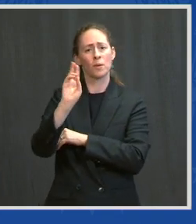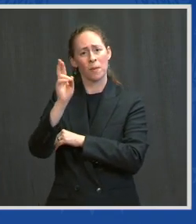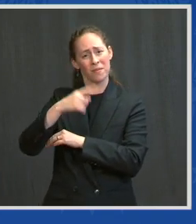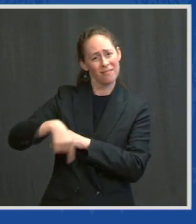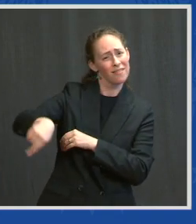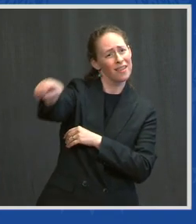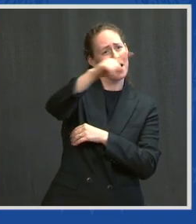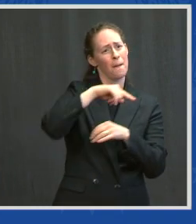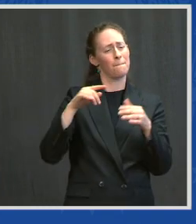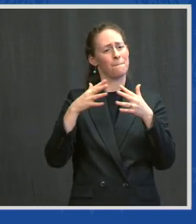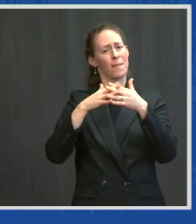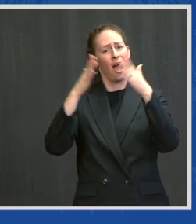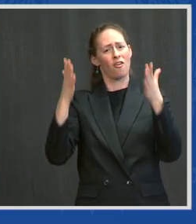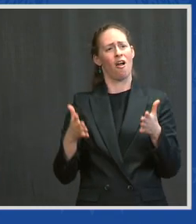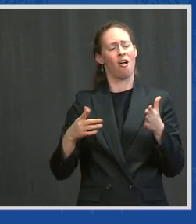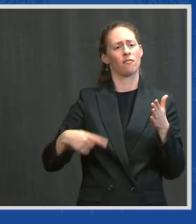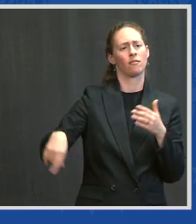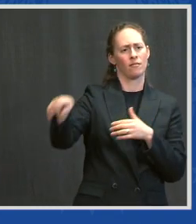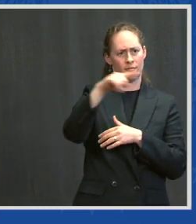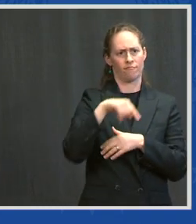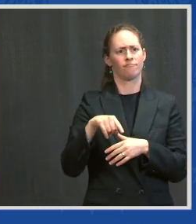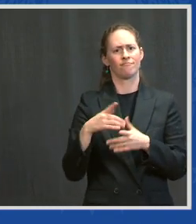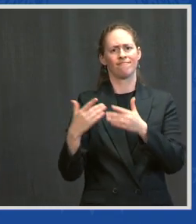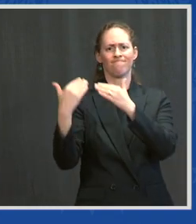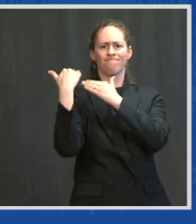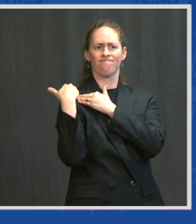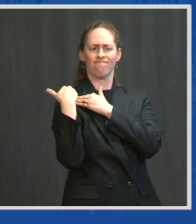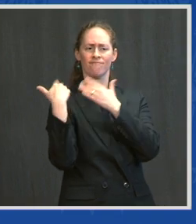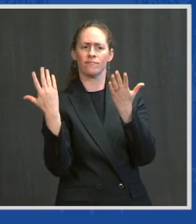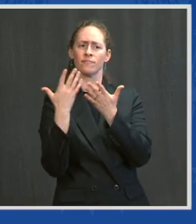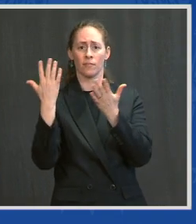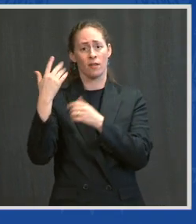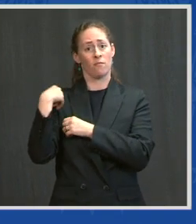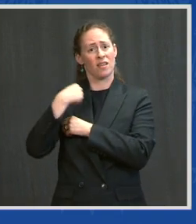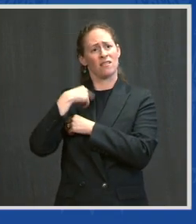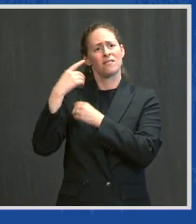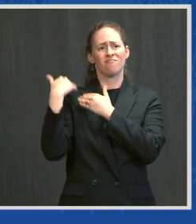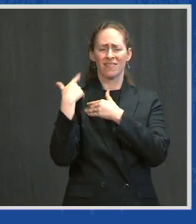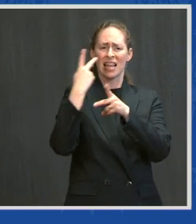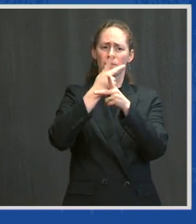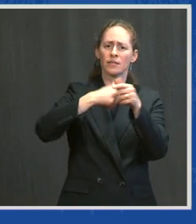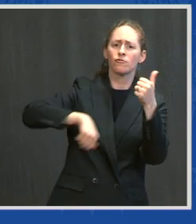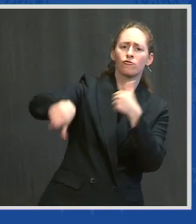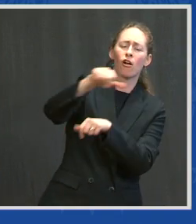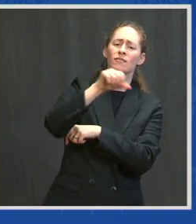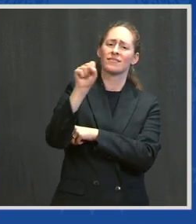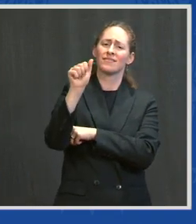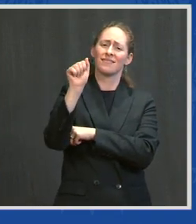and our democracy: to keep each other safe. Enough.